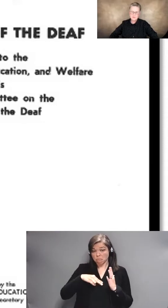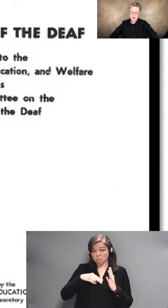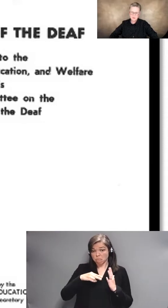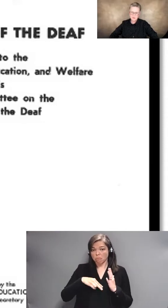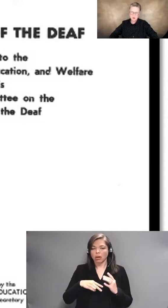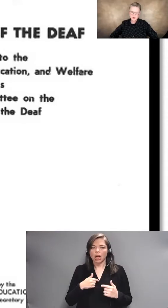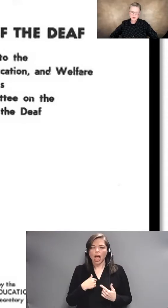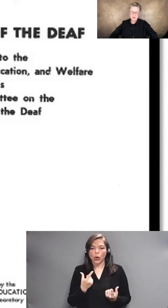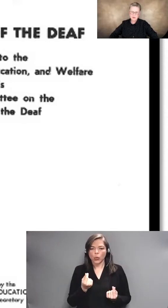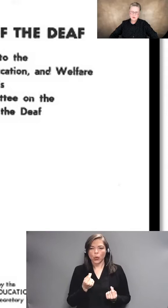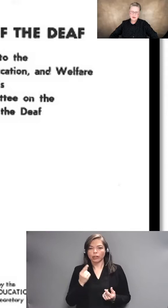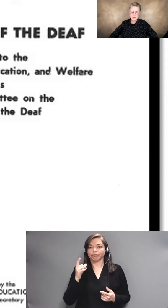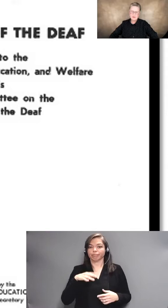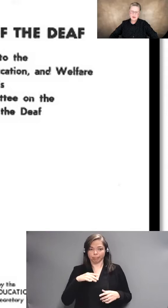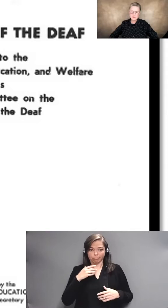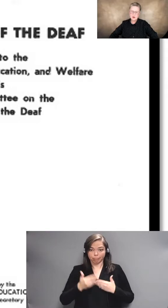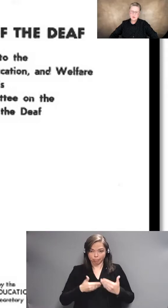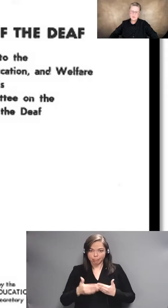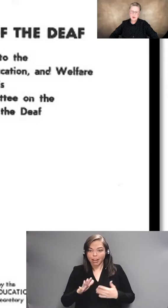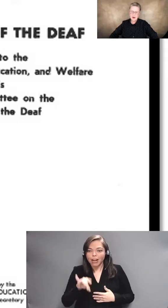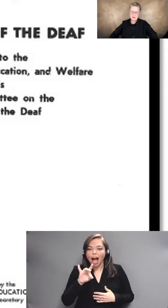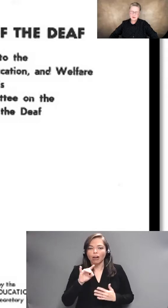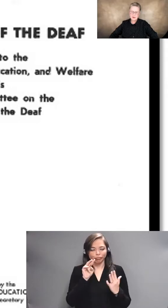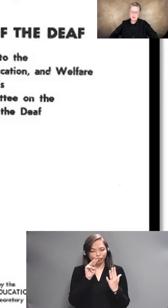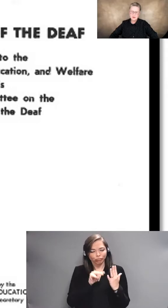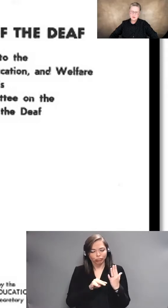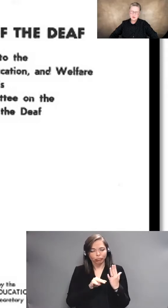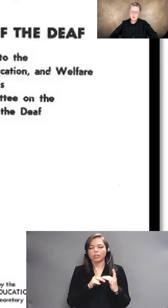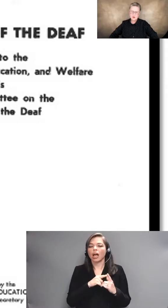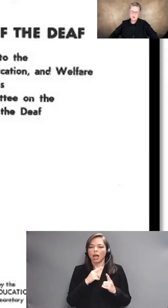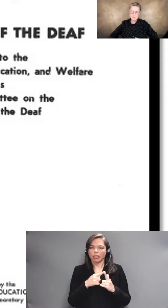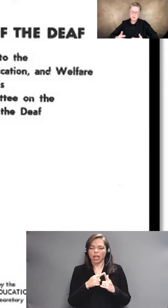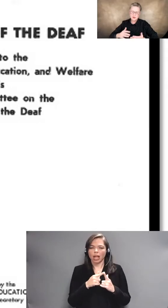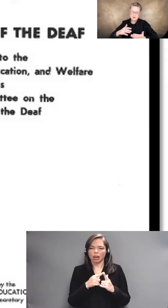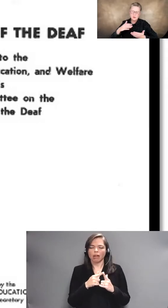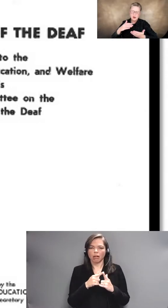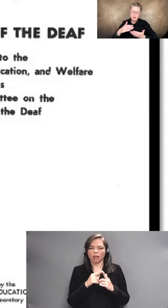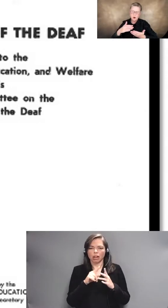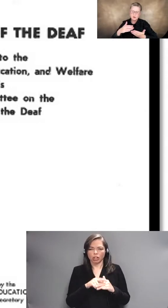found it of course and read it and then you know on the back you start reading about all of the